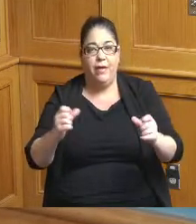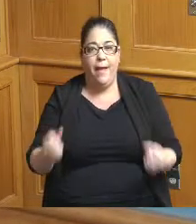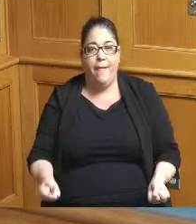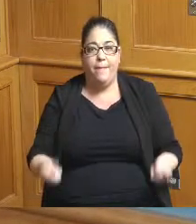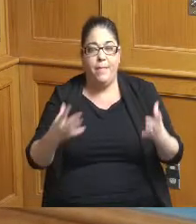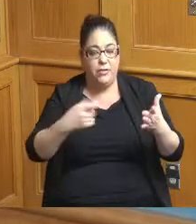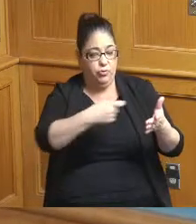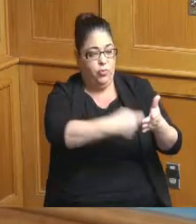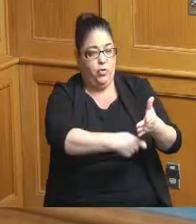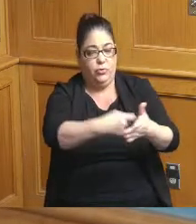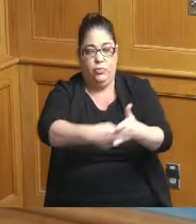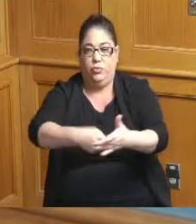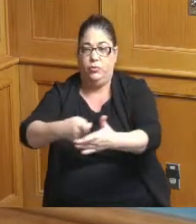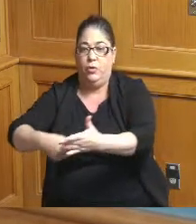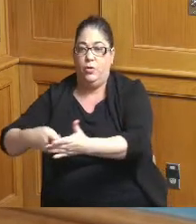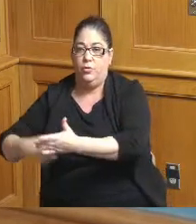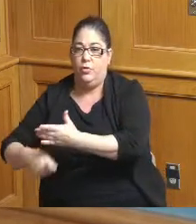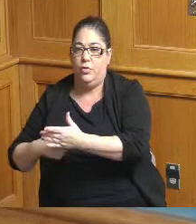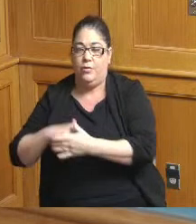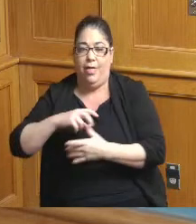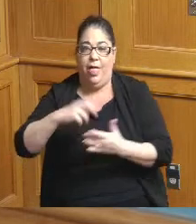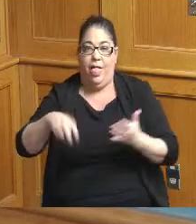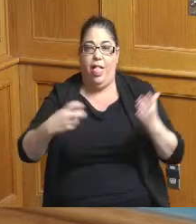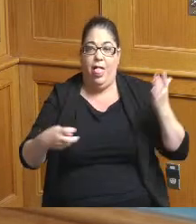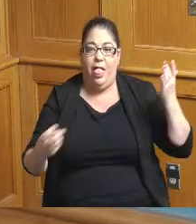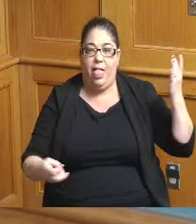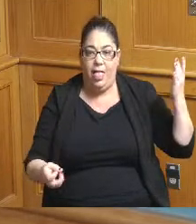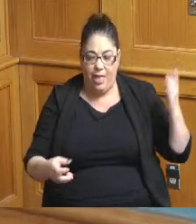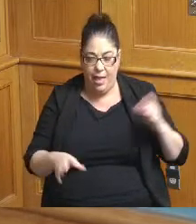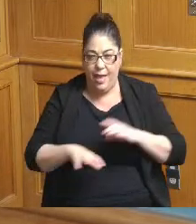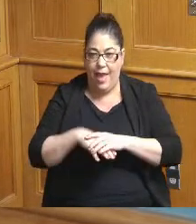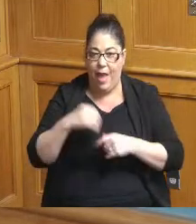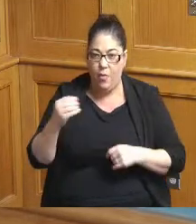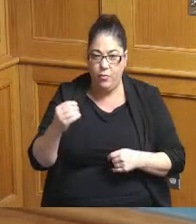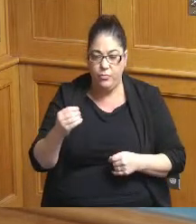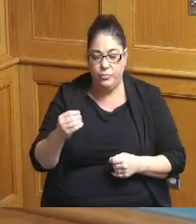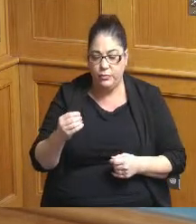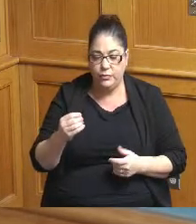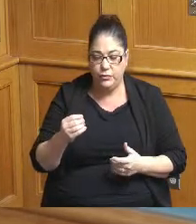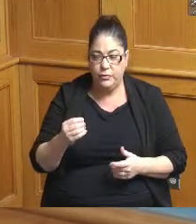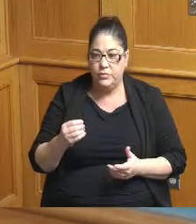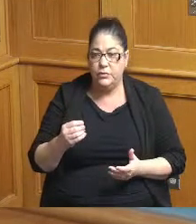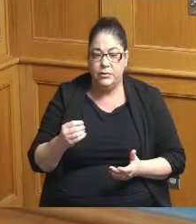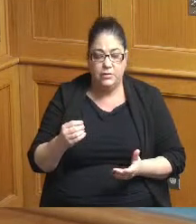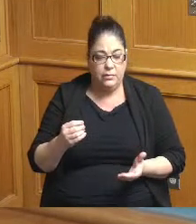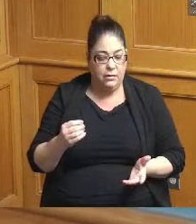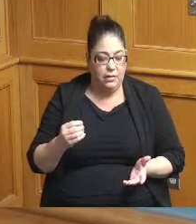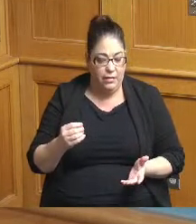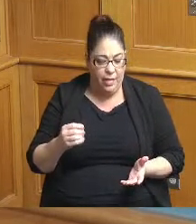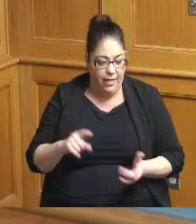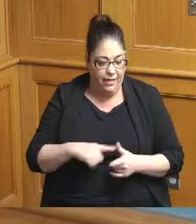to cost it's like a spiral web going downward and at the end of the day the only thing that the